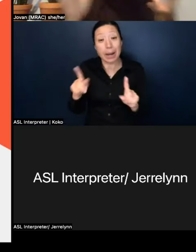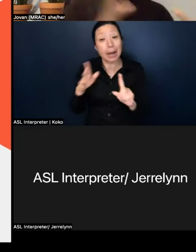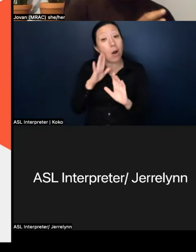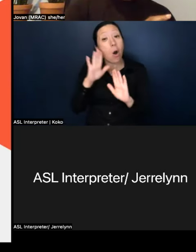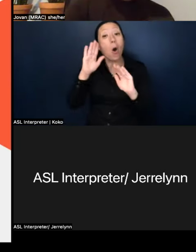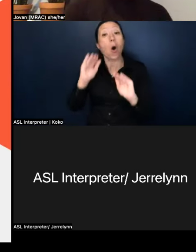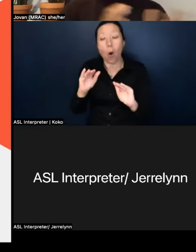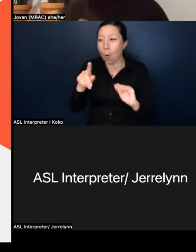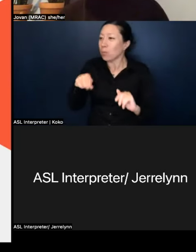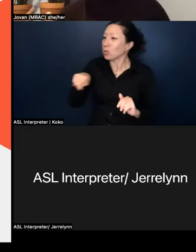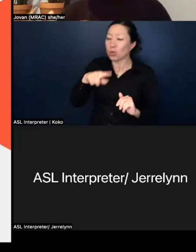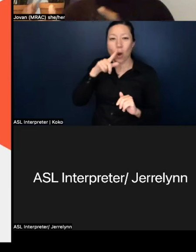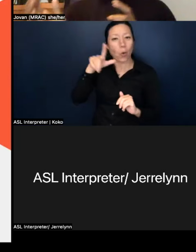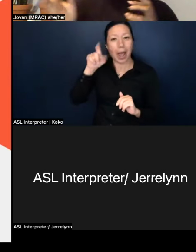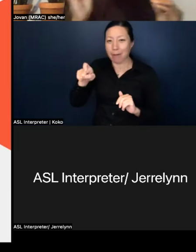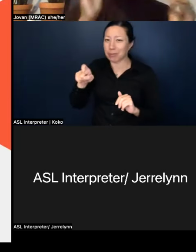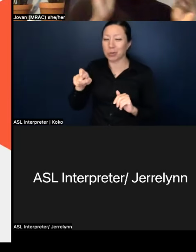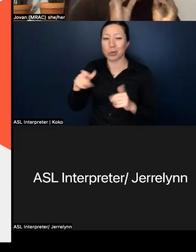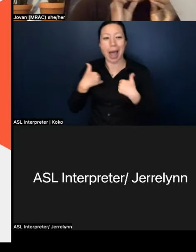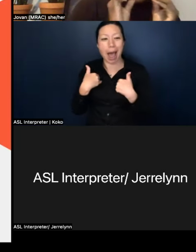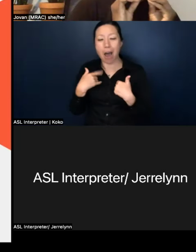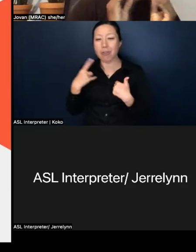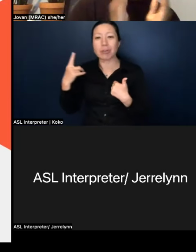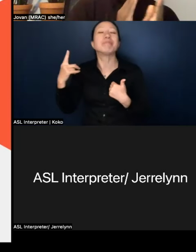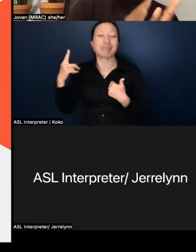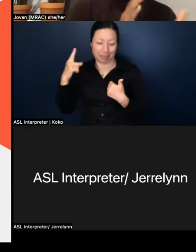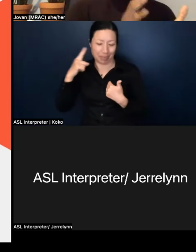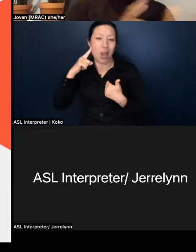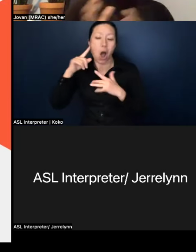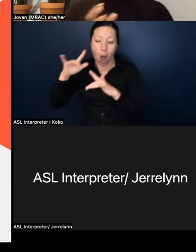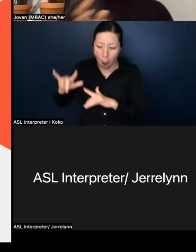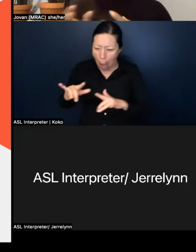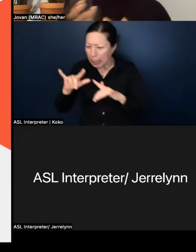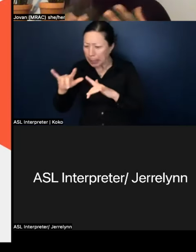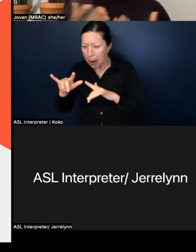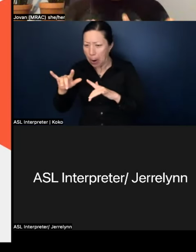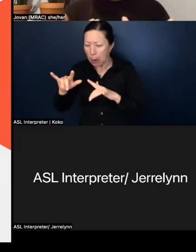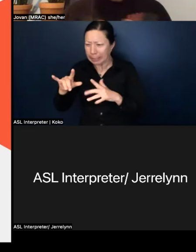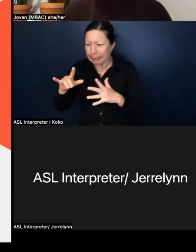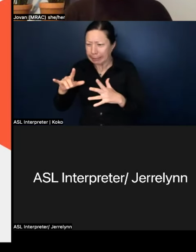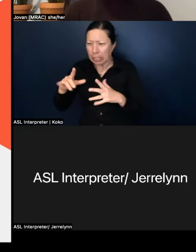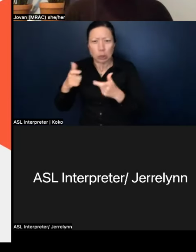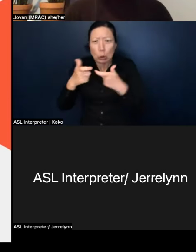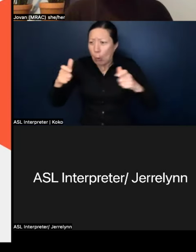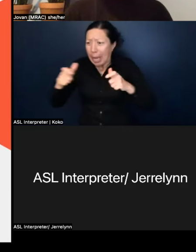shorten audio, submit a certain small number of pages for writing, and things like that, you can...